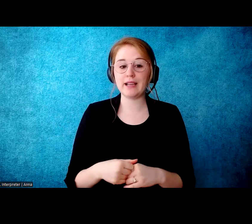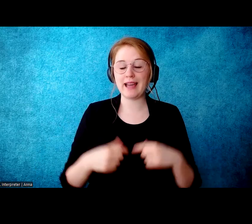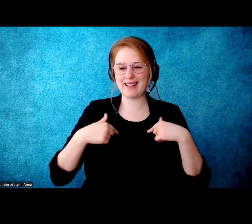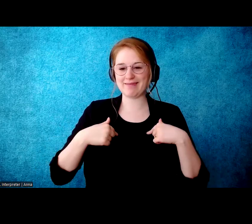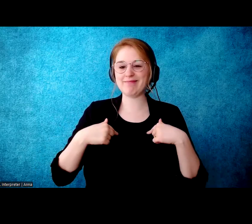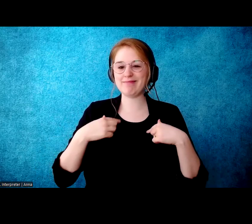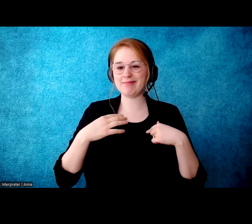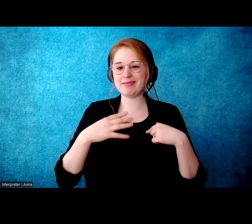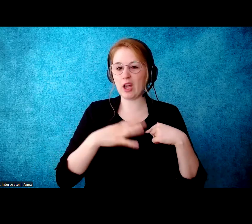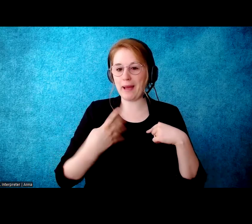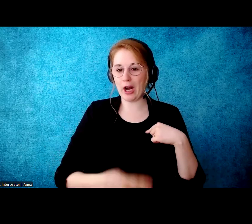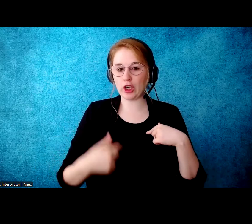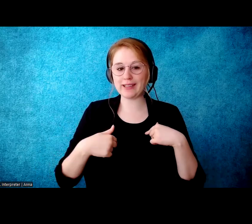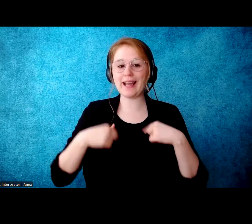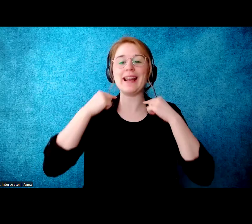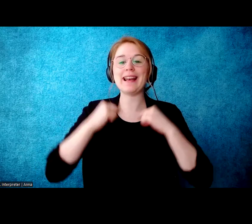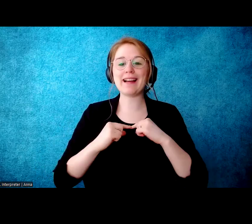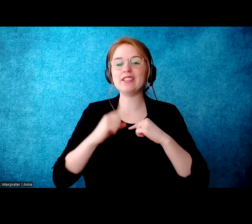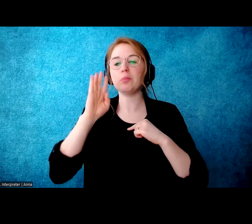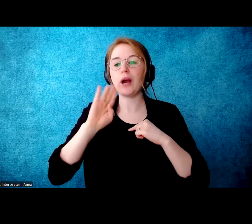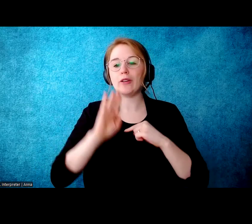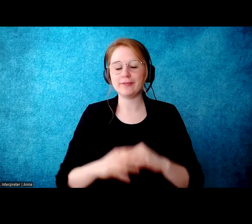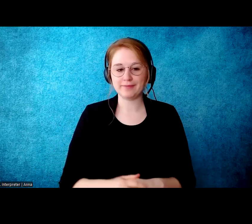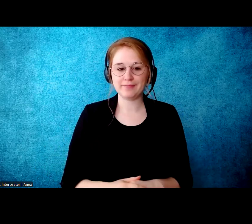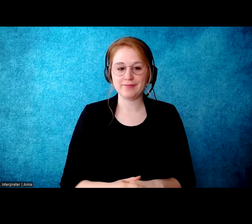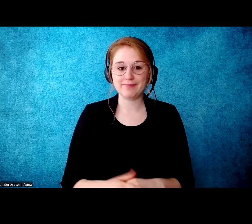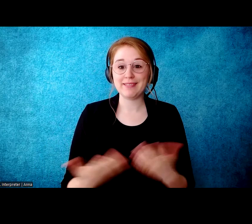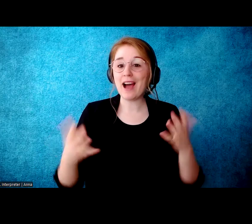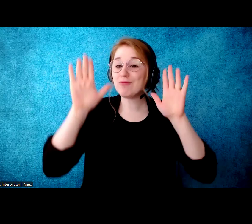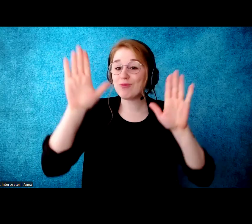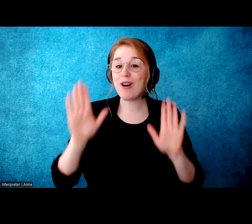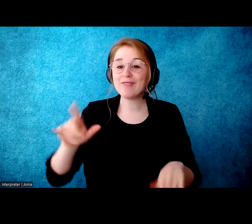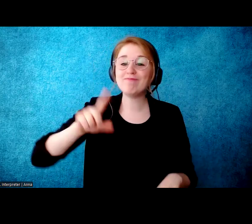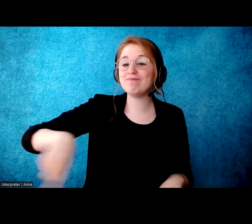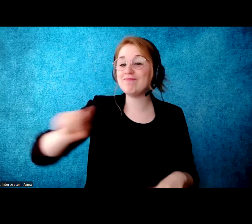and a necklace that's brown. So it's so wonderful to have all of our PLC